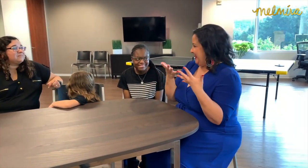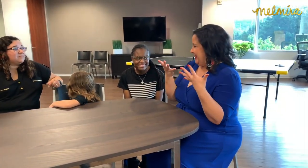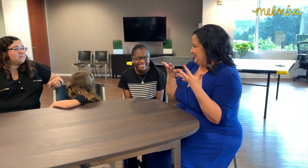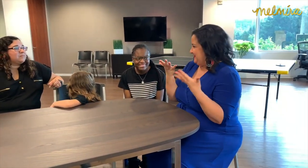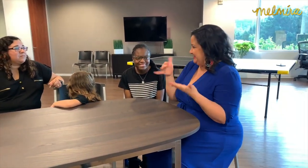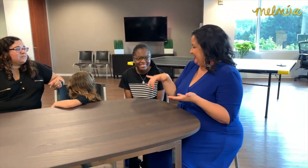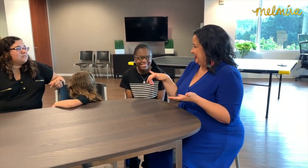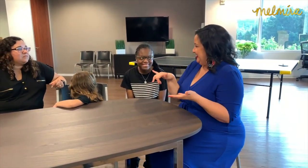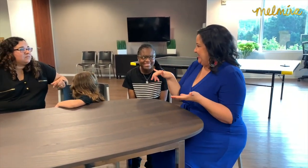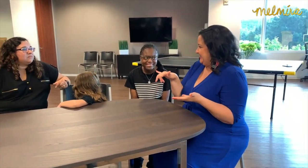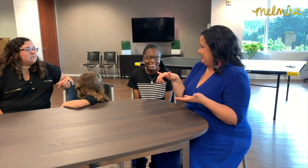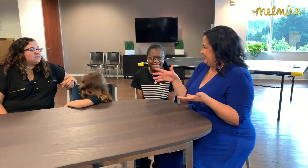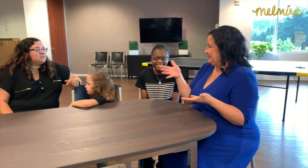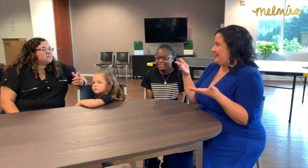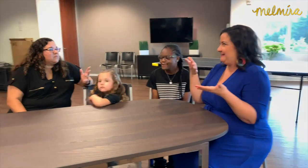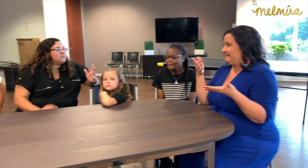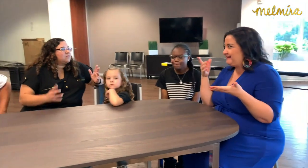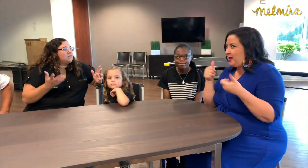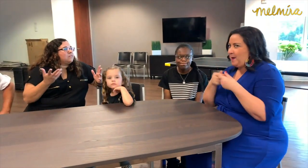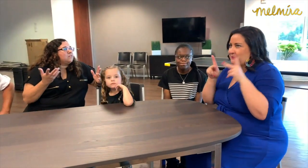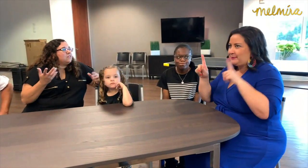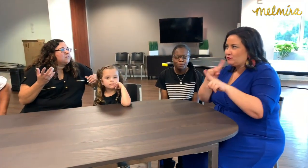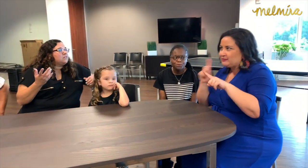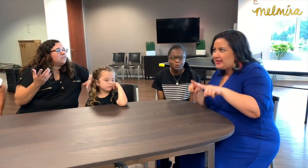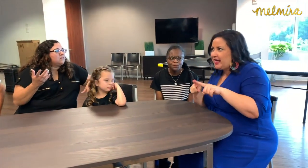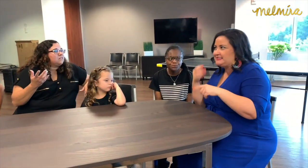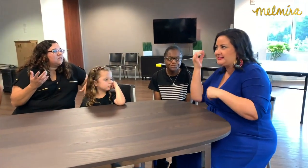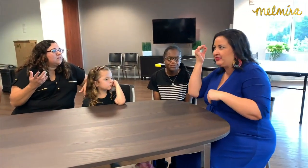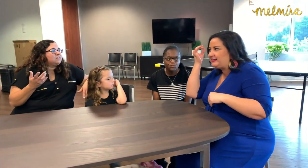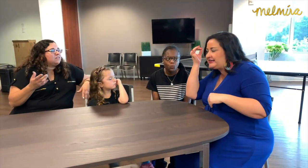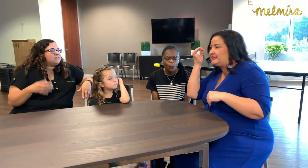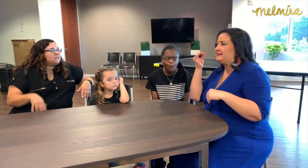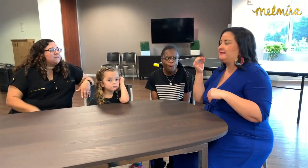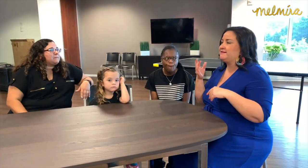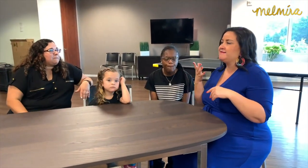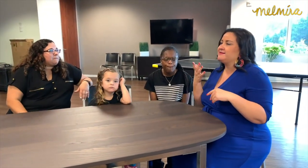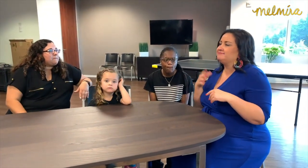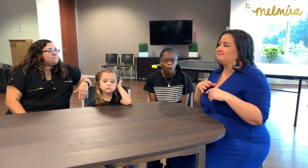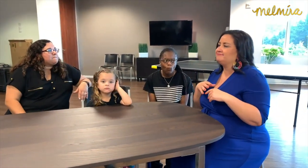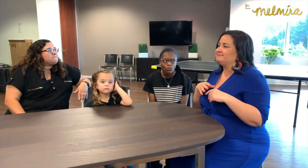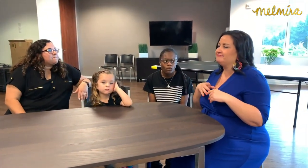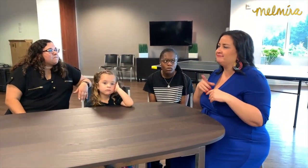What was it like? How did people react to or think of it?